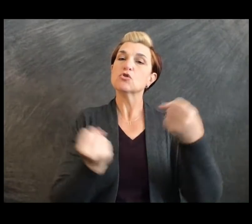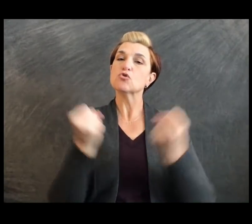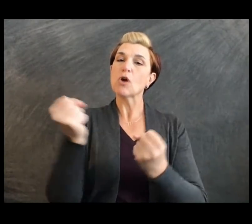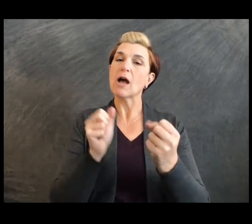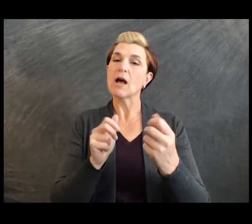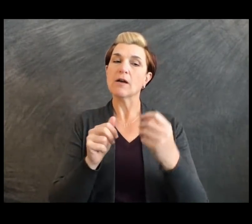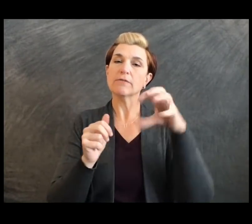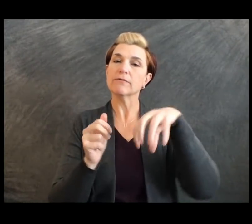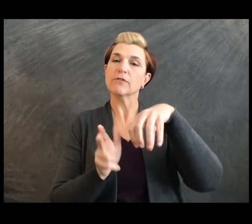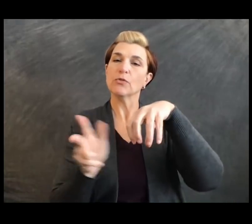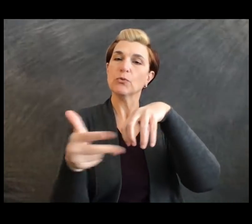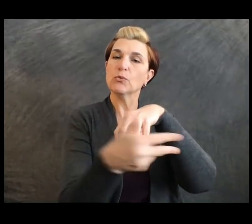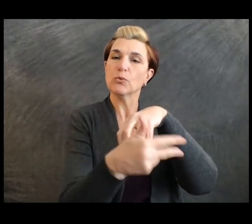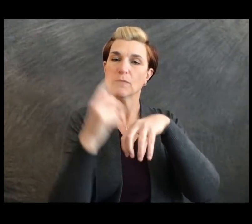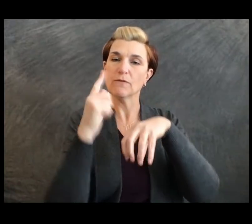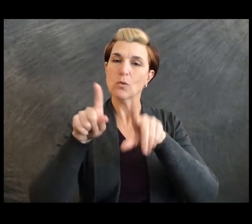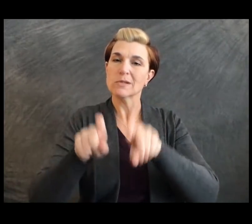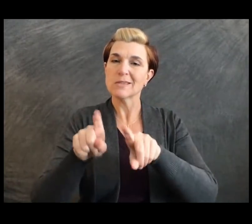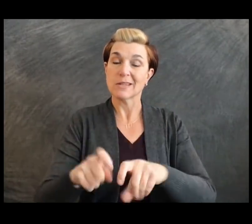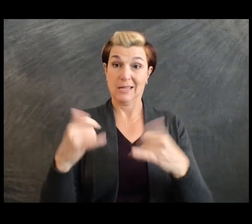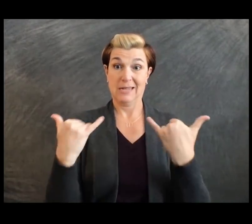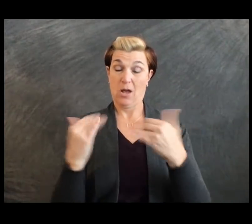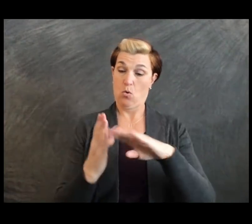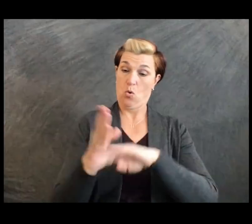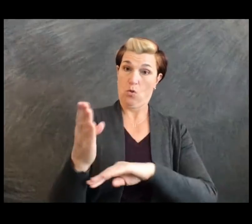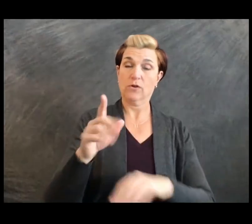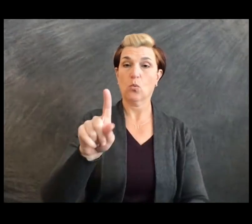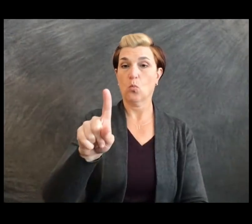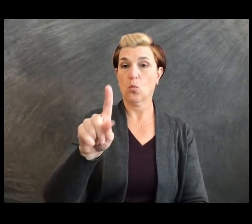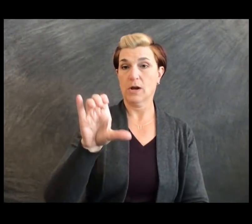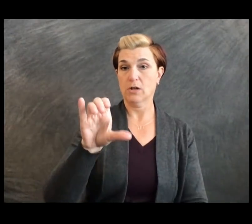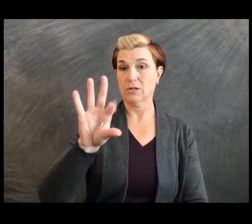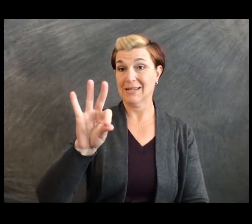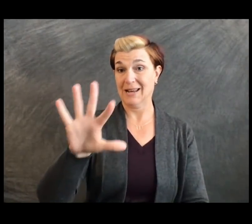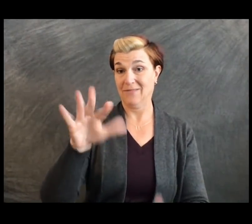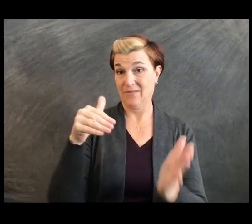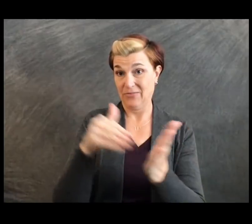morning now more than a hundred and ninety-five thousand Americans and more